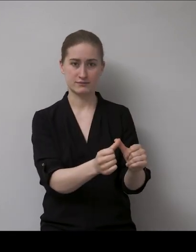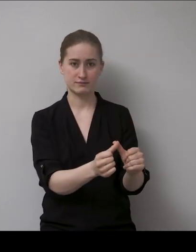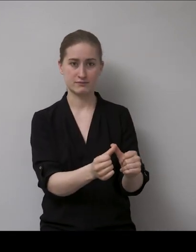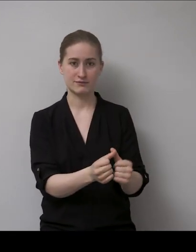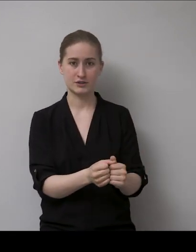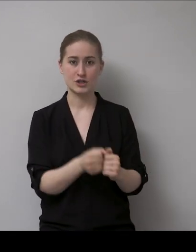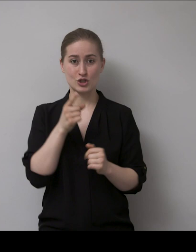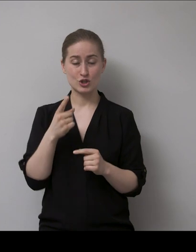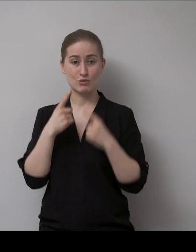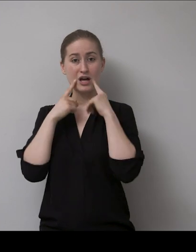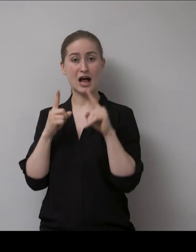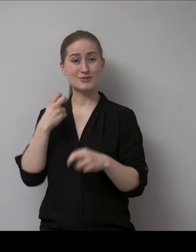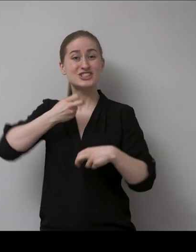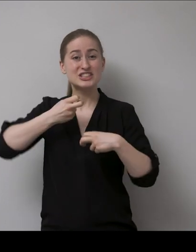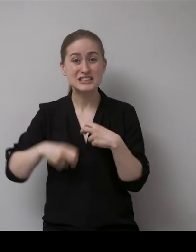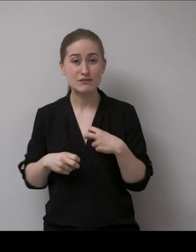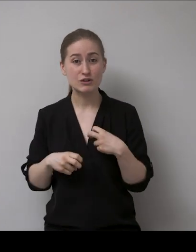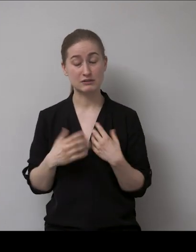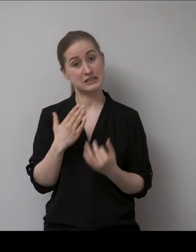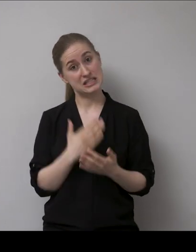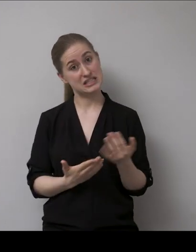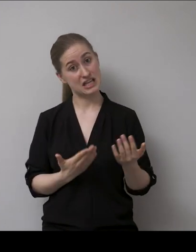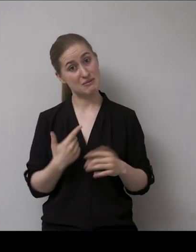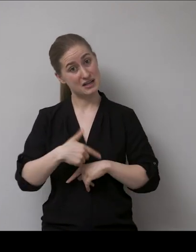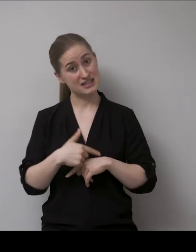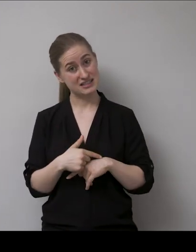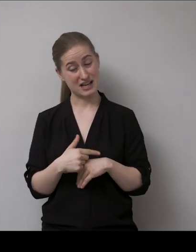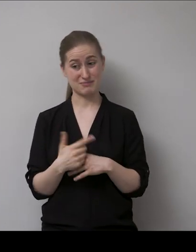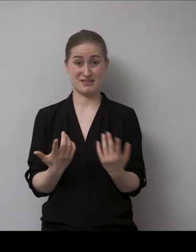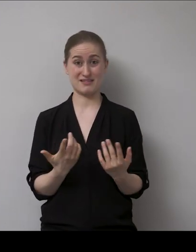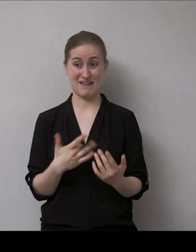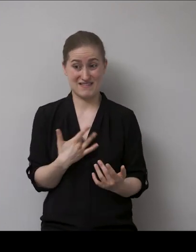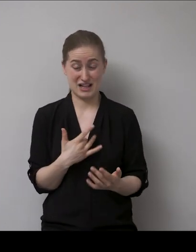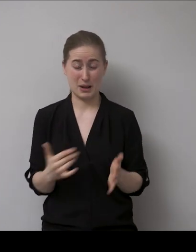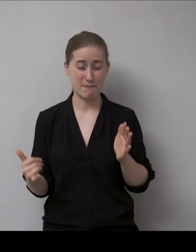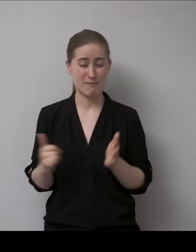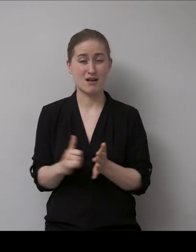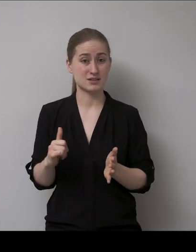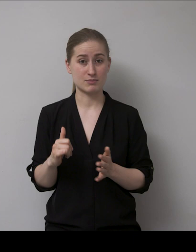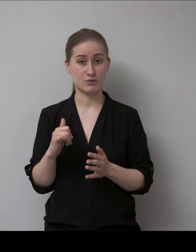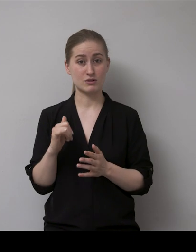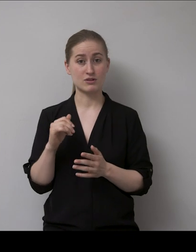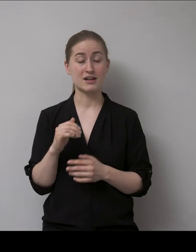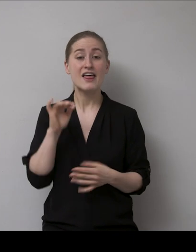You accomplished the difficult, and in some cases, the seemingly impossible, and that's as it should be.